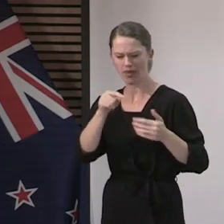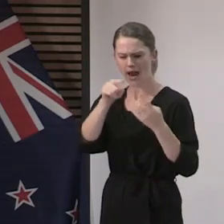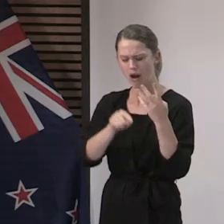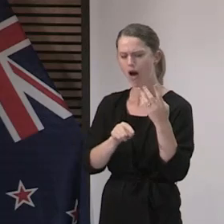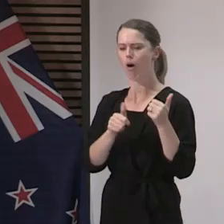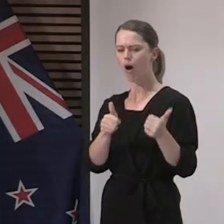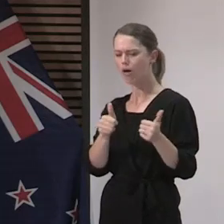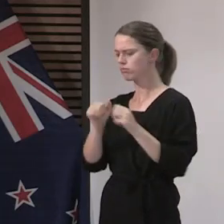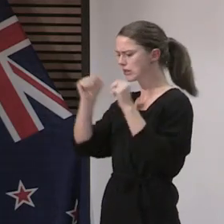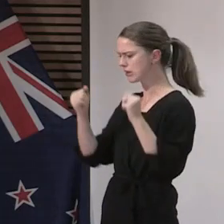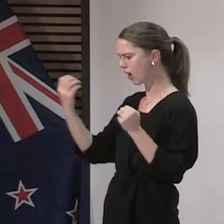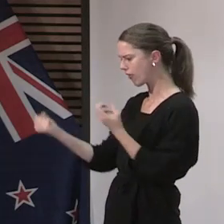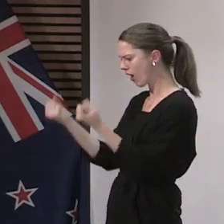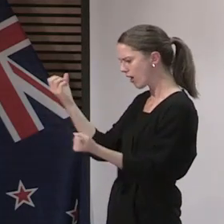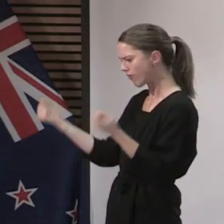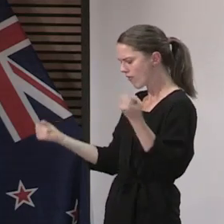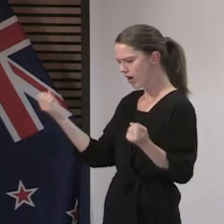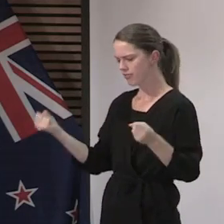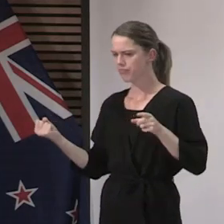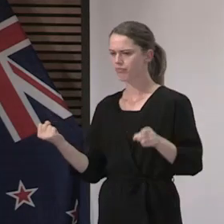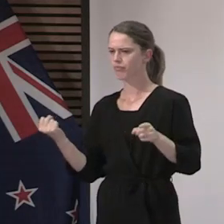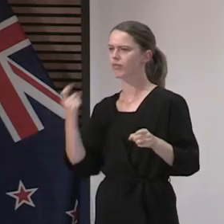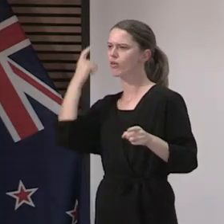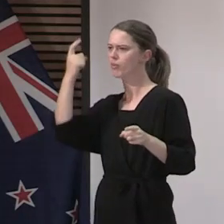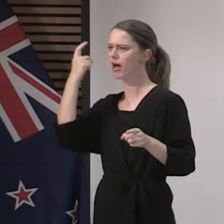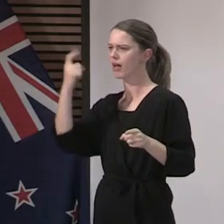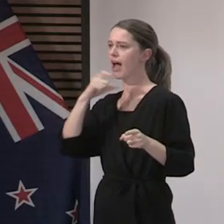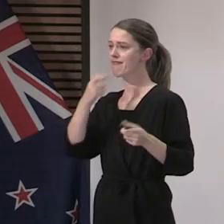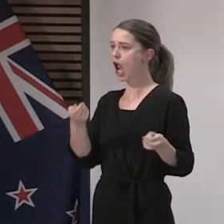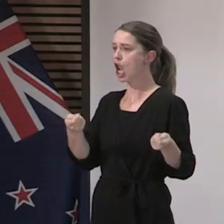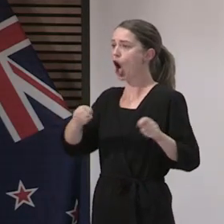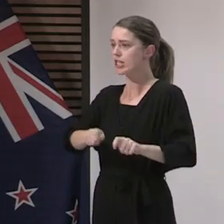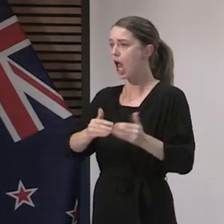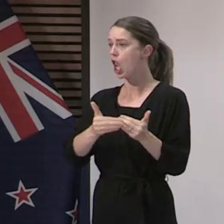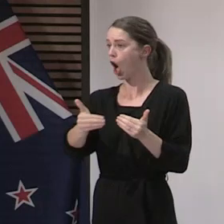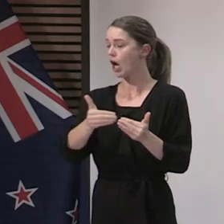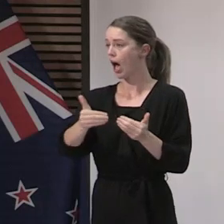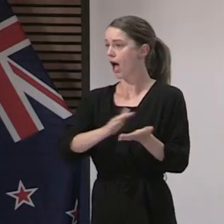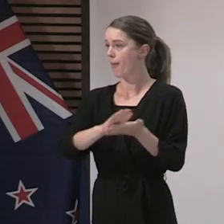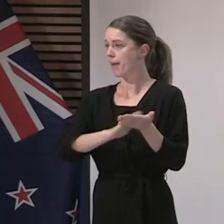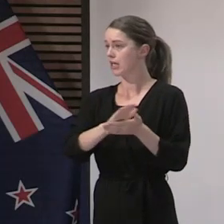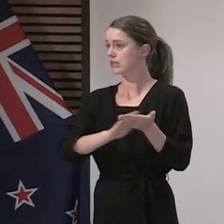daily. We looked at the gains we have made in our results, but also our systems. We